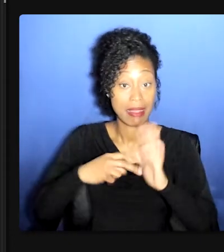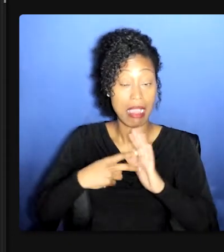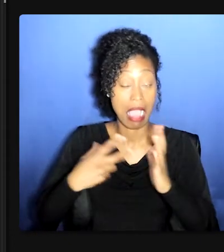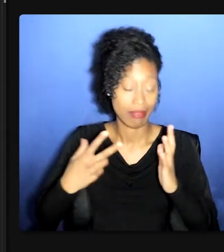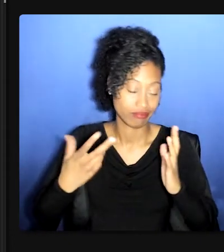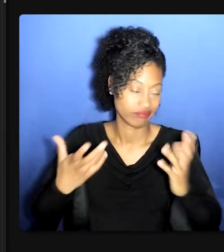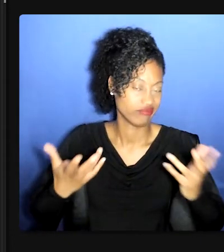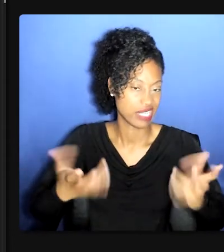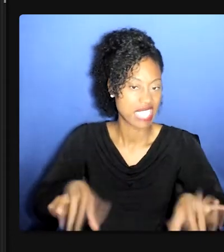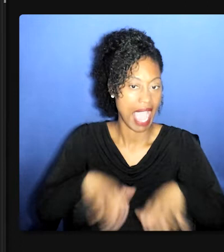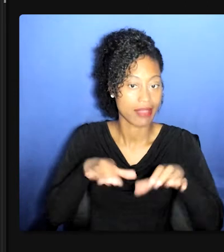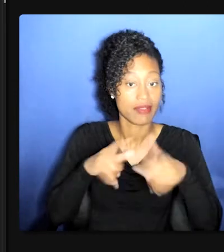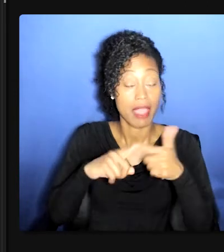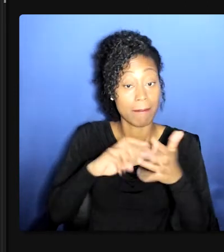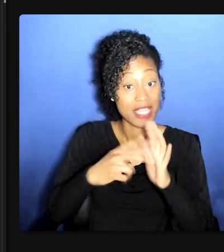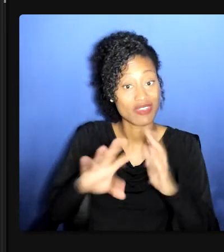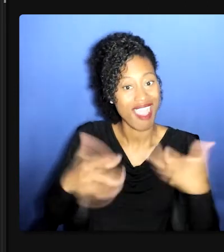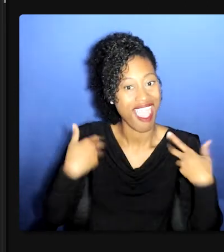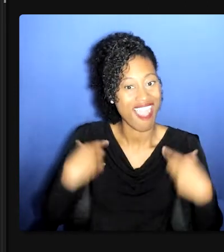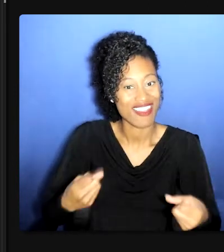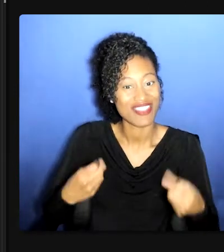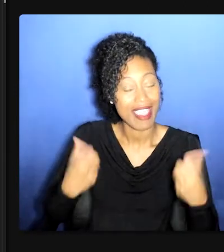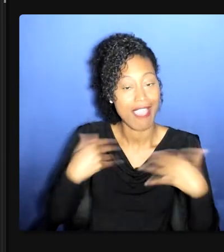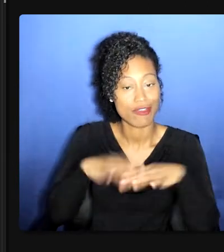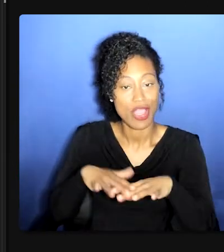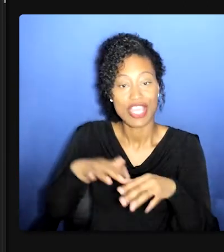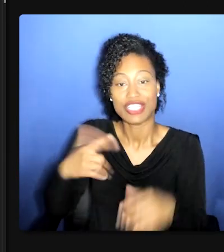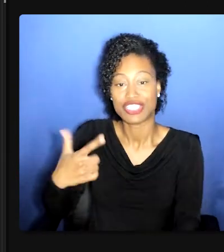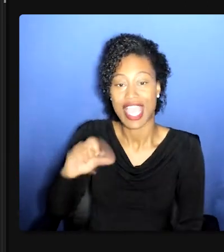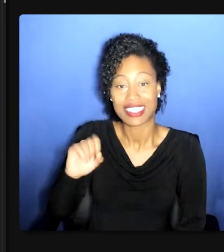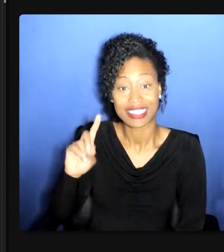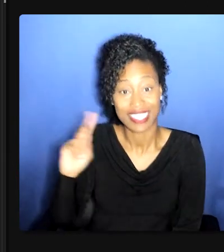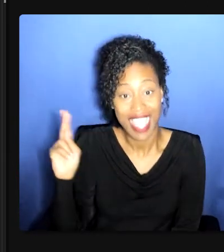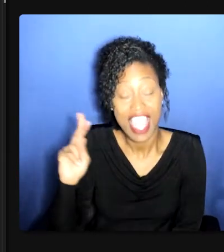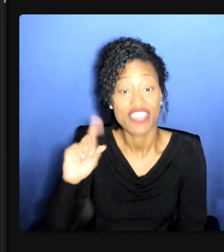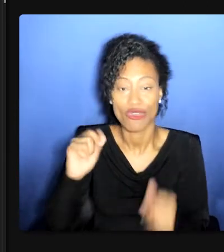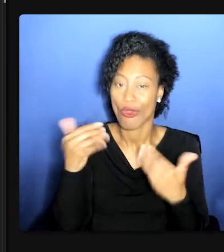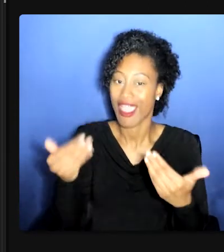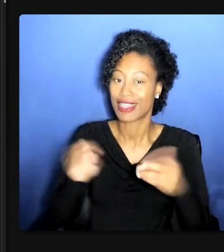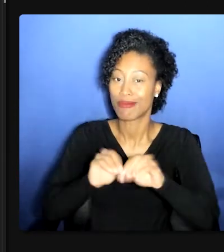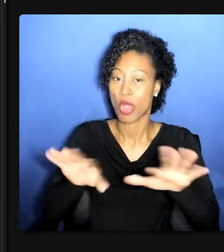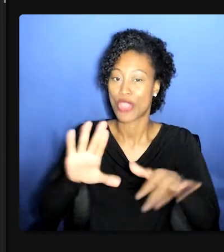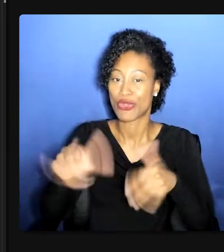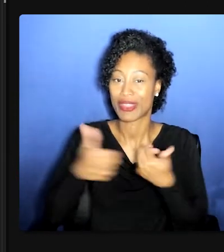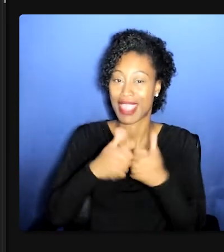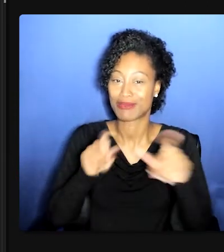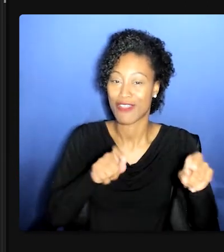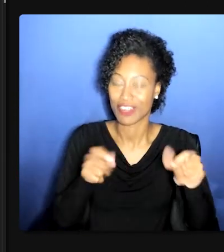Your game server is healthy and integrated with GSDK. Now you're good to deploy your game servers.